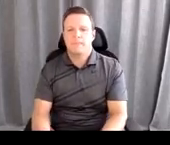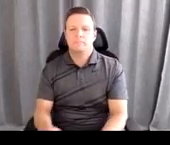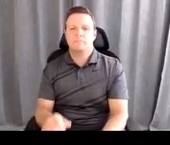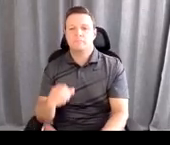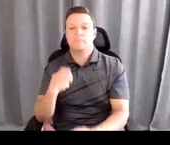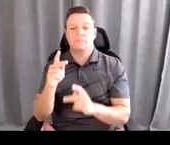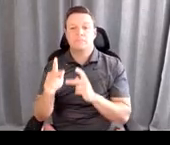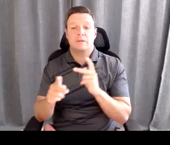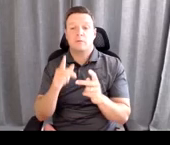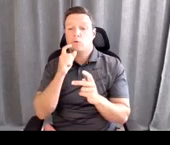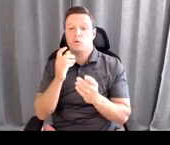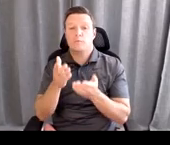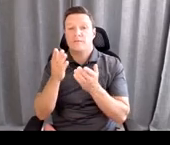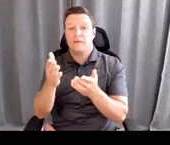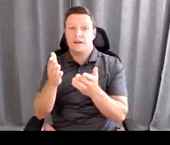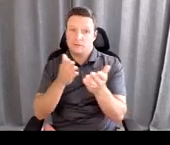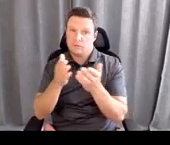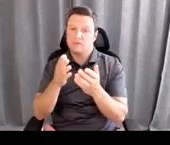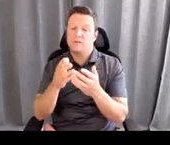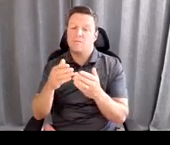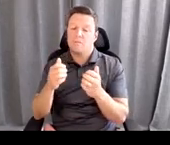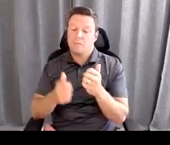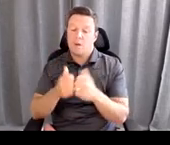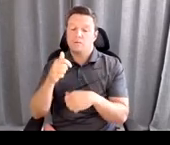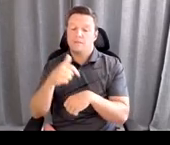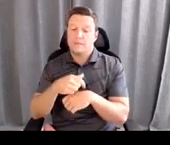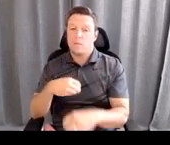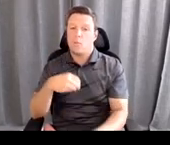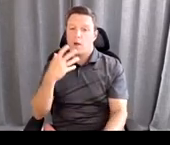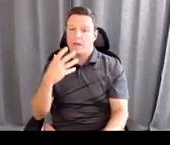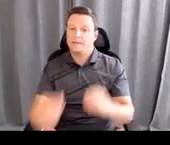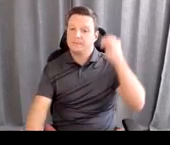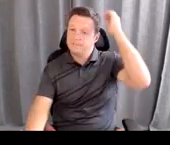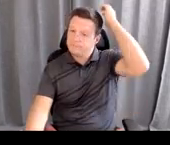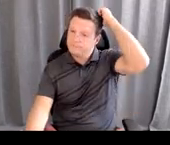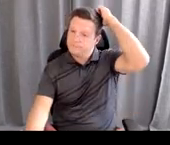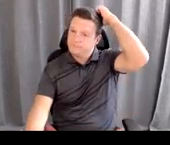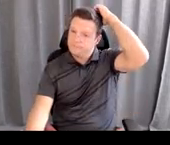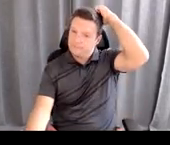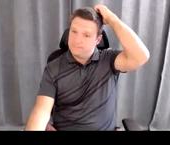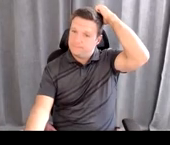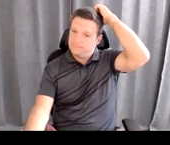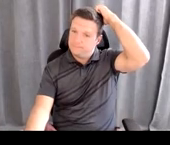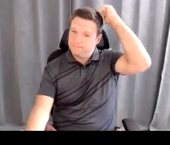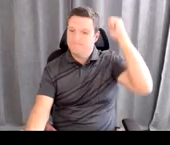the service are predominantly white and they're providing this service to a community that's predominantly of color